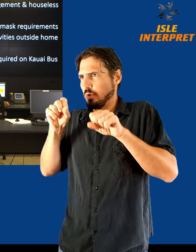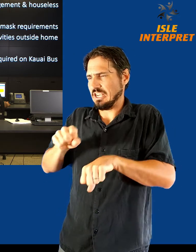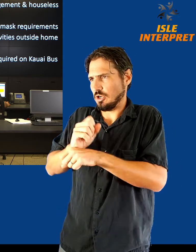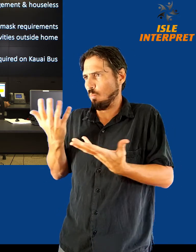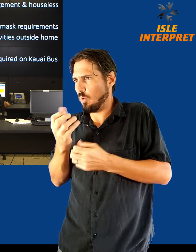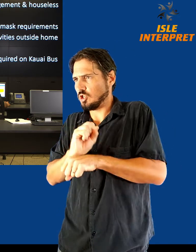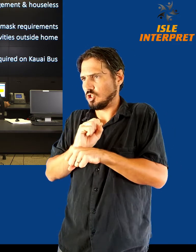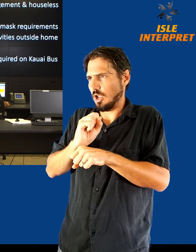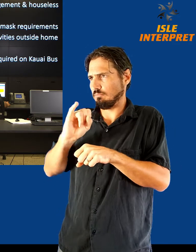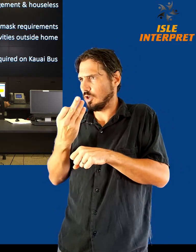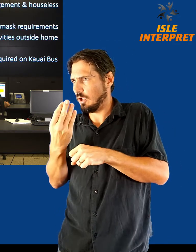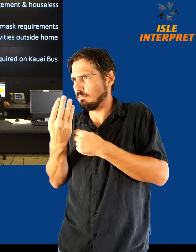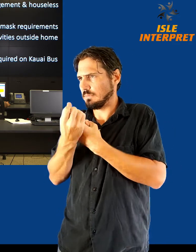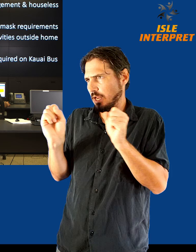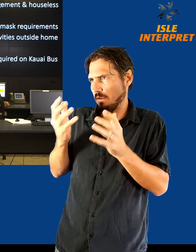Folks, we have said from the beginning.